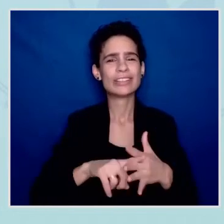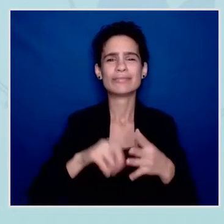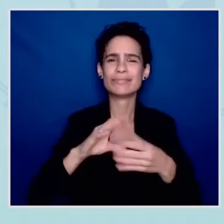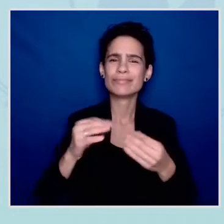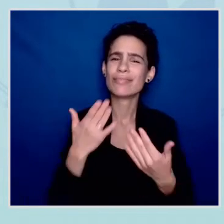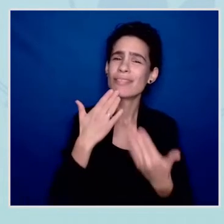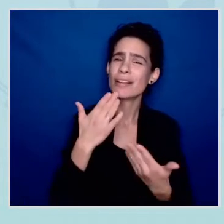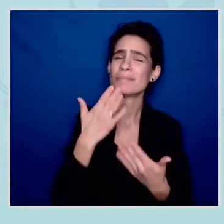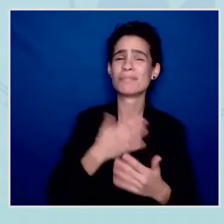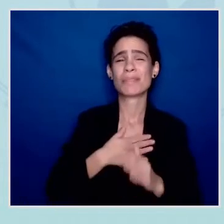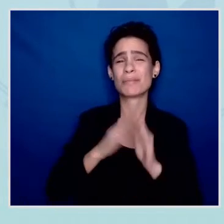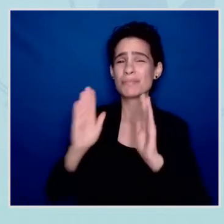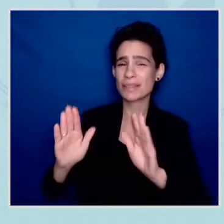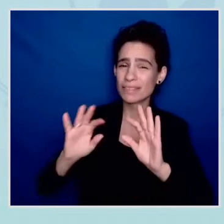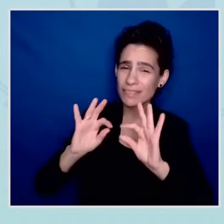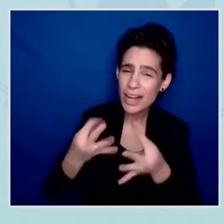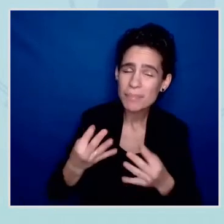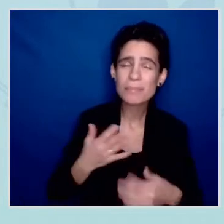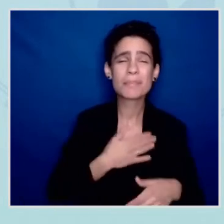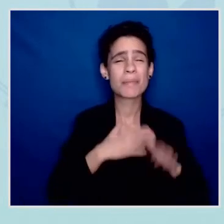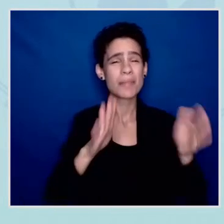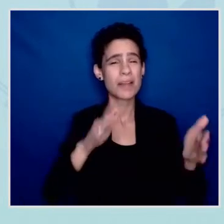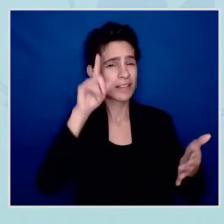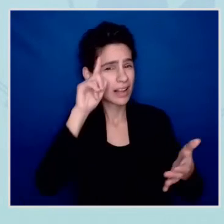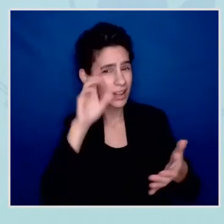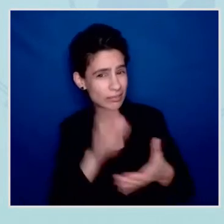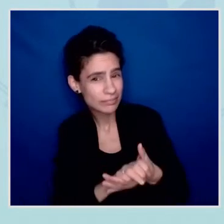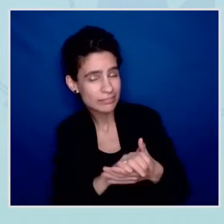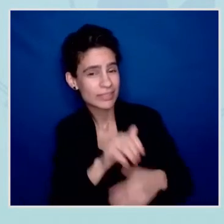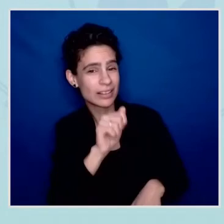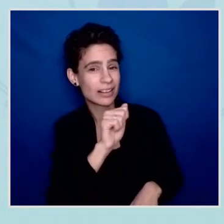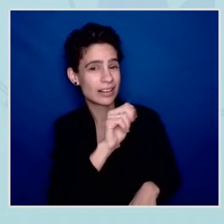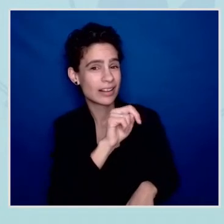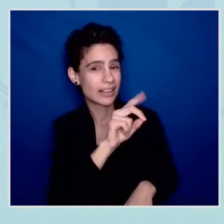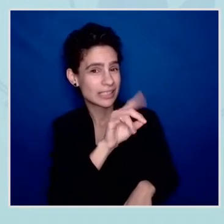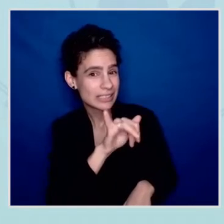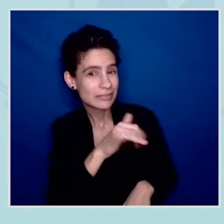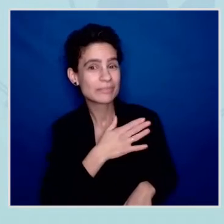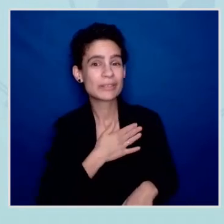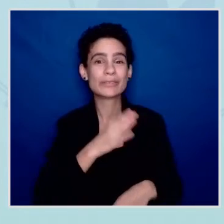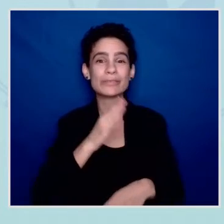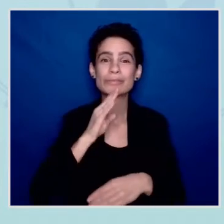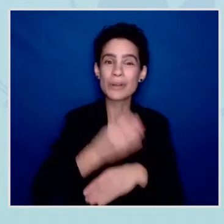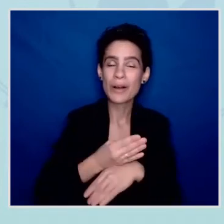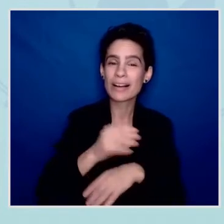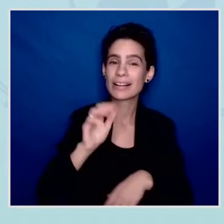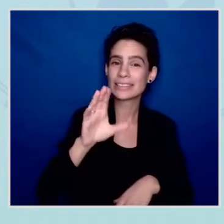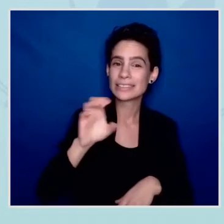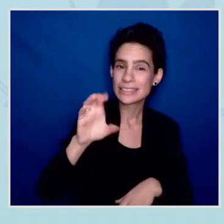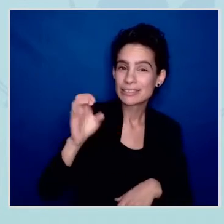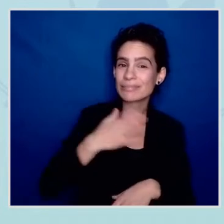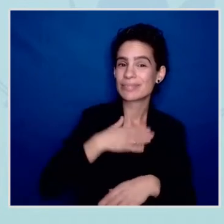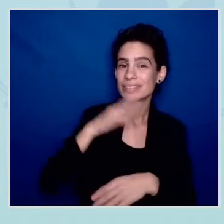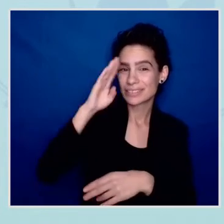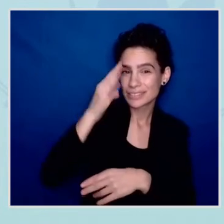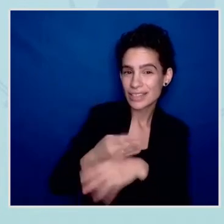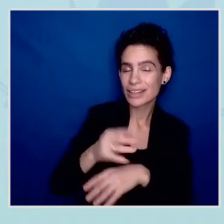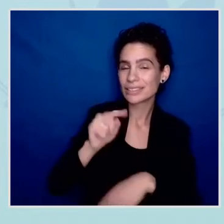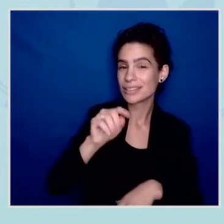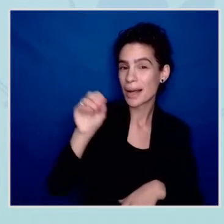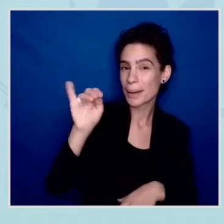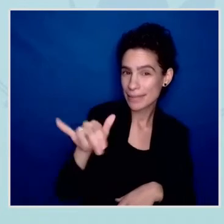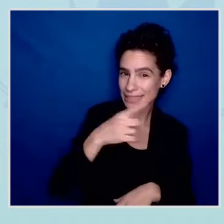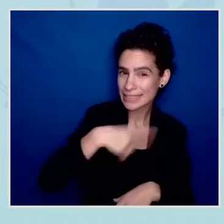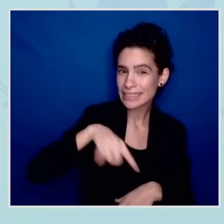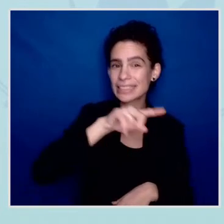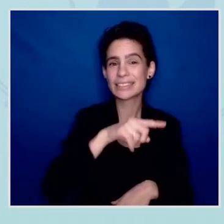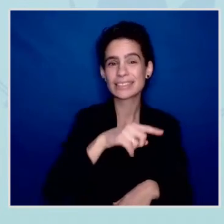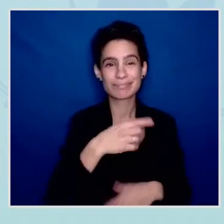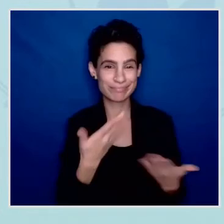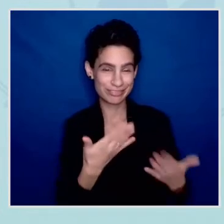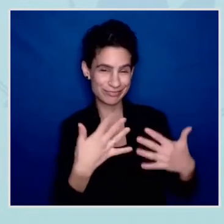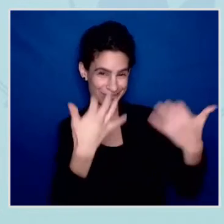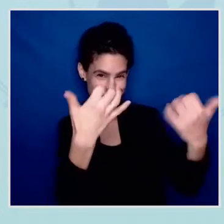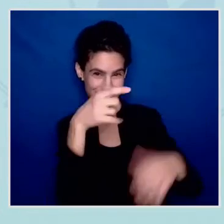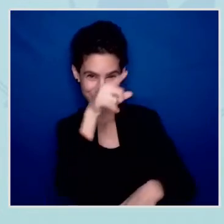THIS CHANCE TO WORK FOR THE